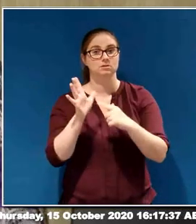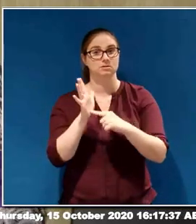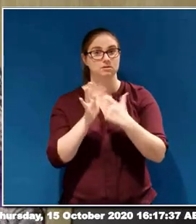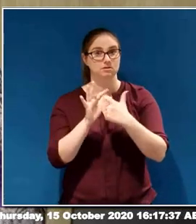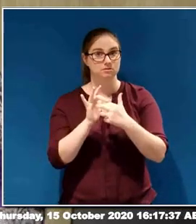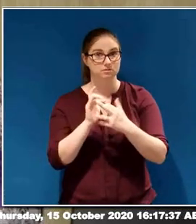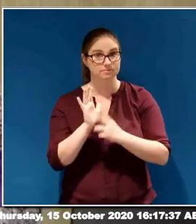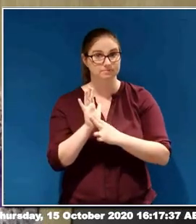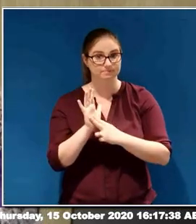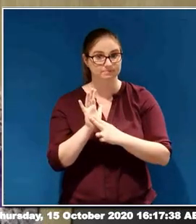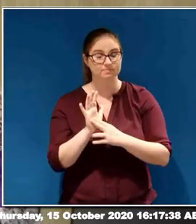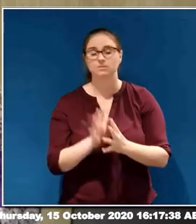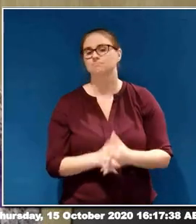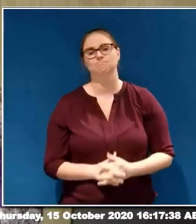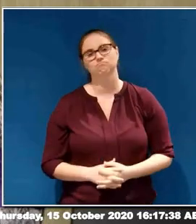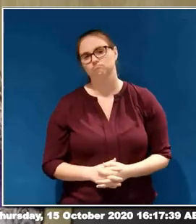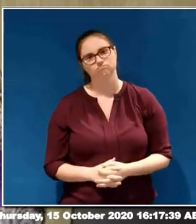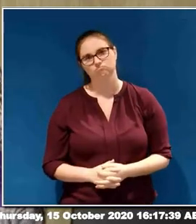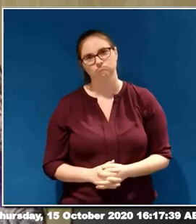Commissioner Galbally?